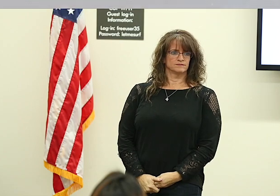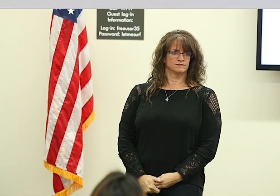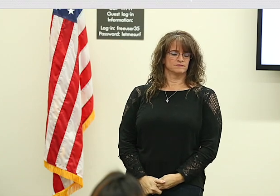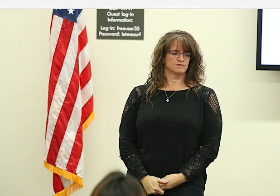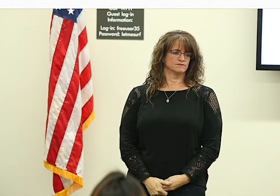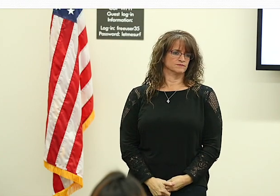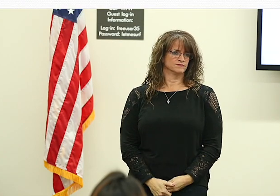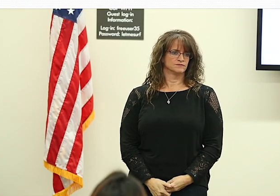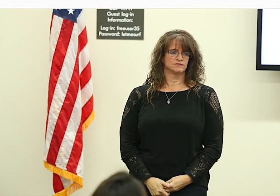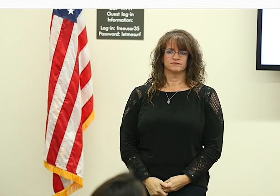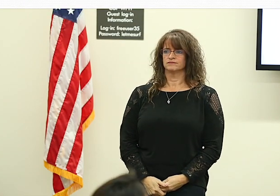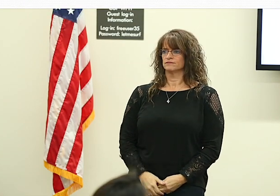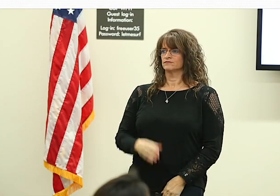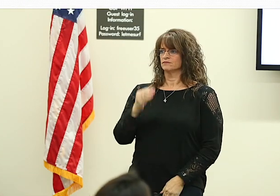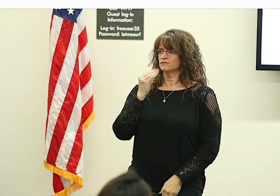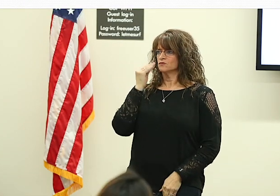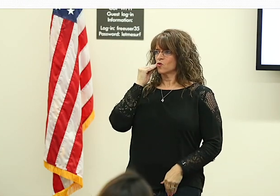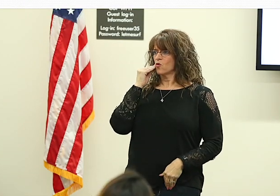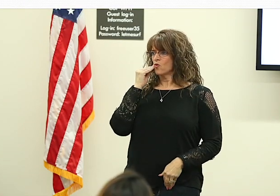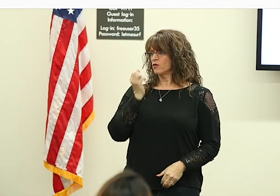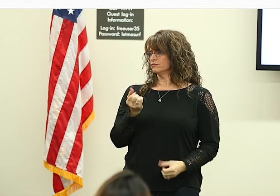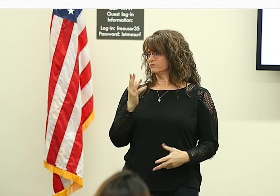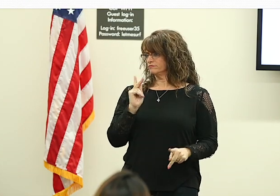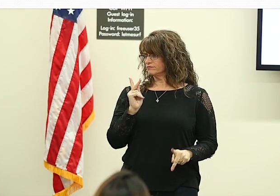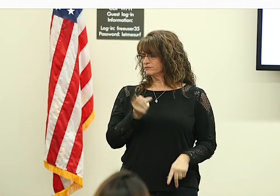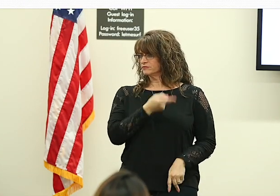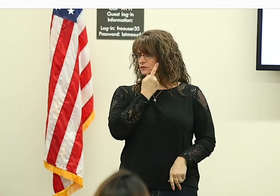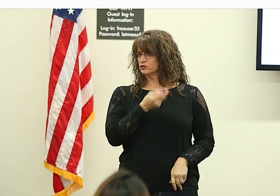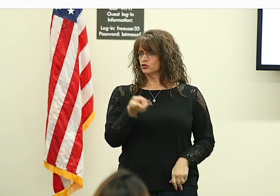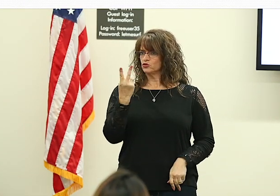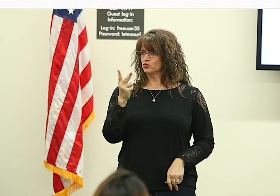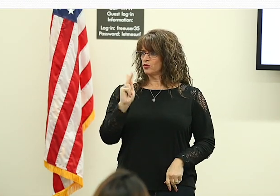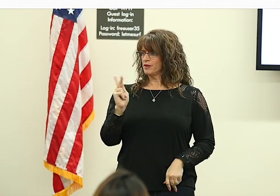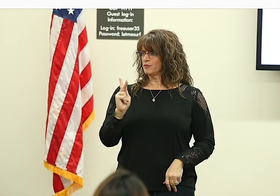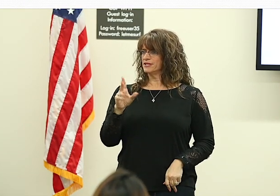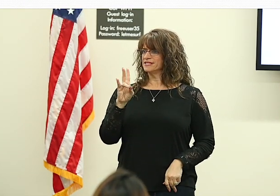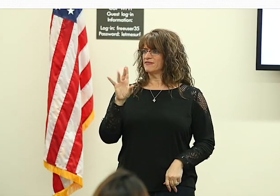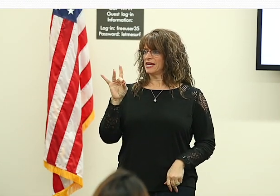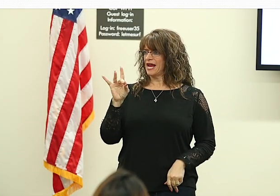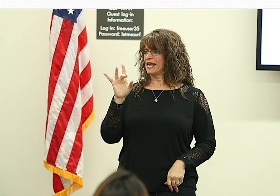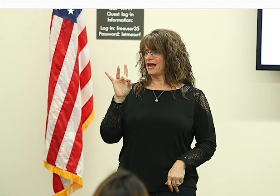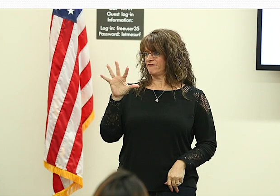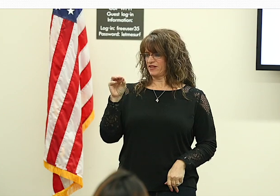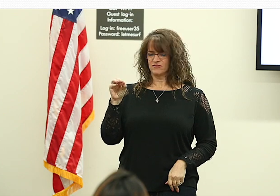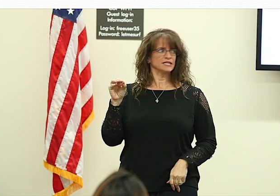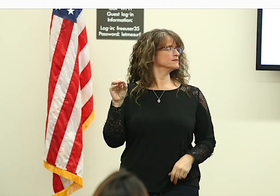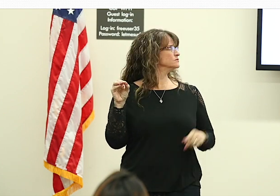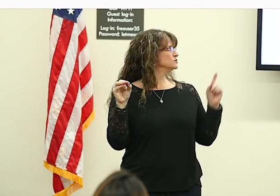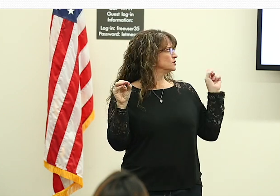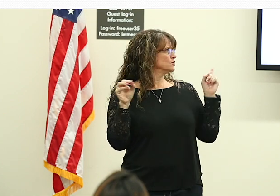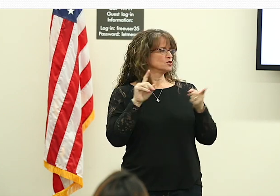So household size is the first column, so a two-person is $78,850 to $107,232.